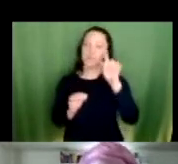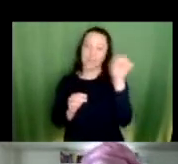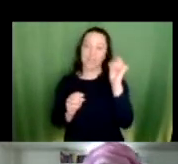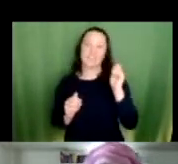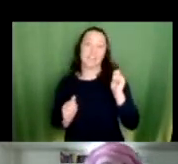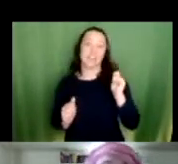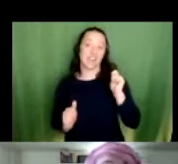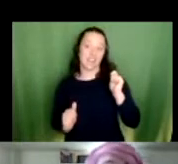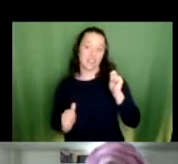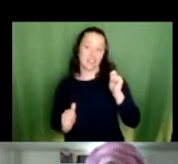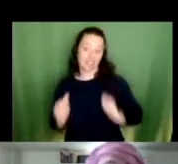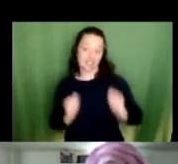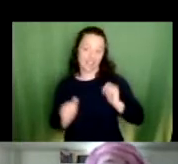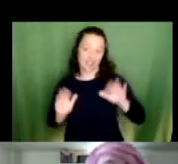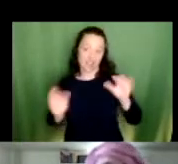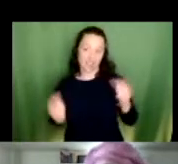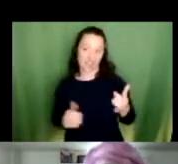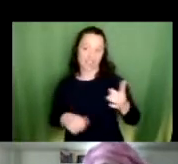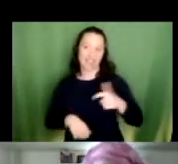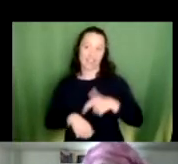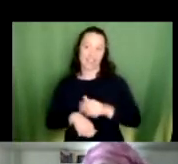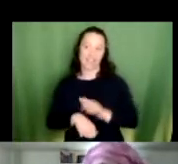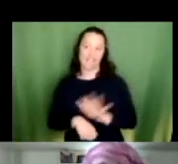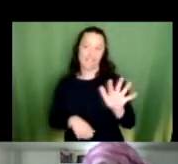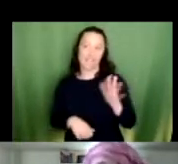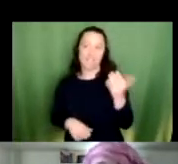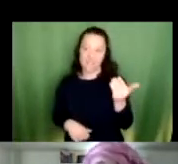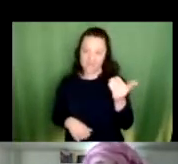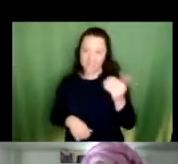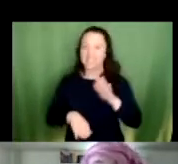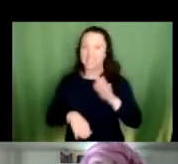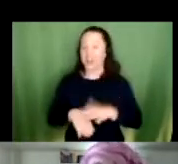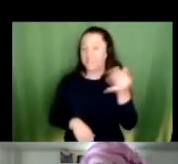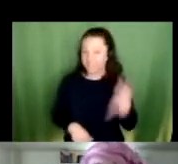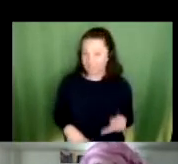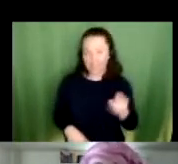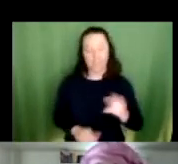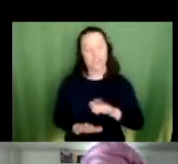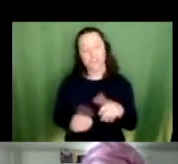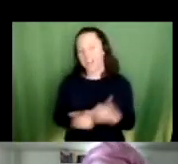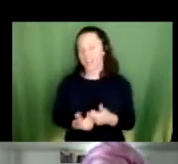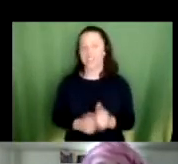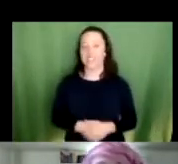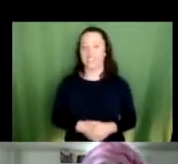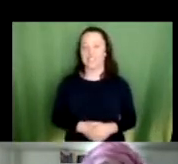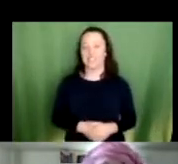PM on Friday was challenging for a lot of us. Many actors came to class after an entire week